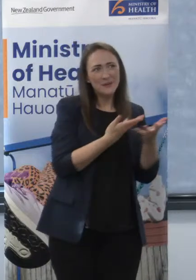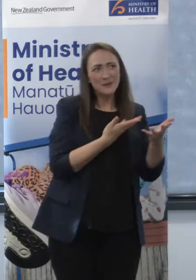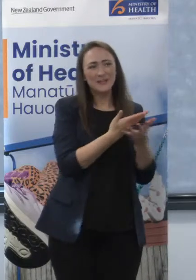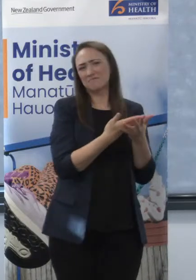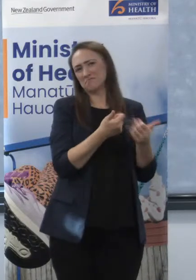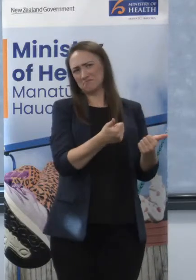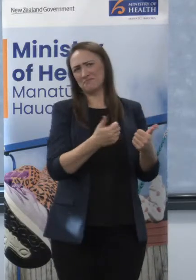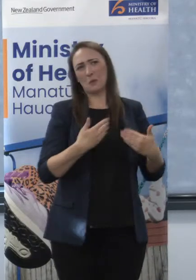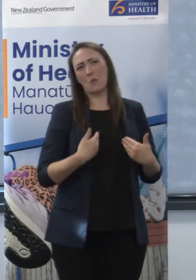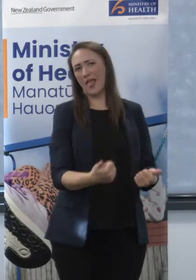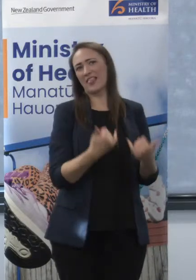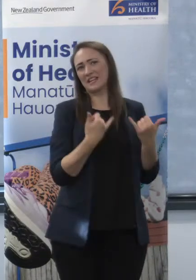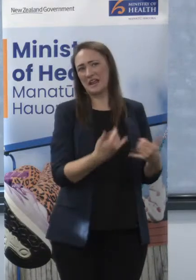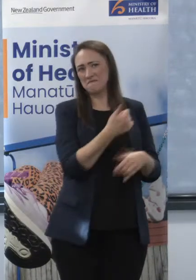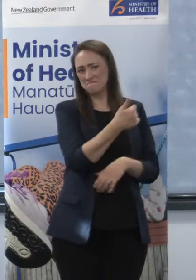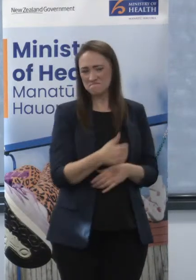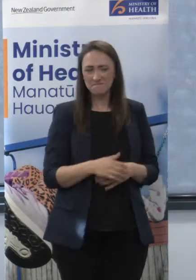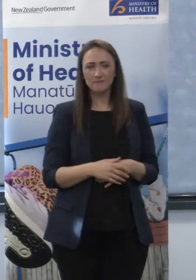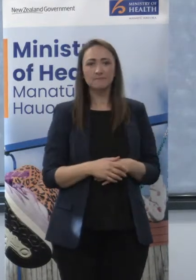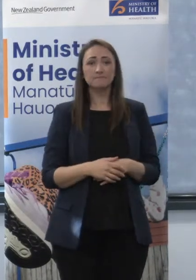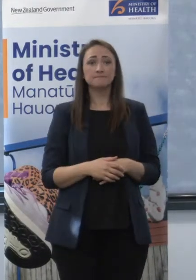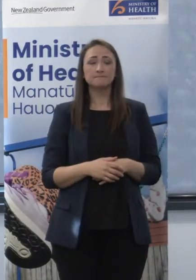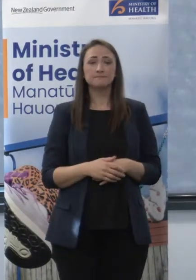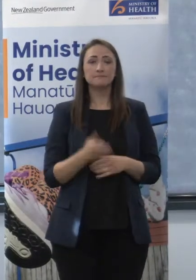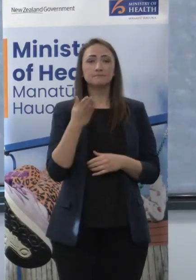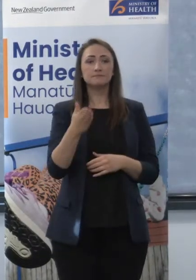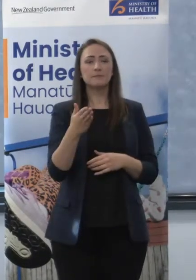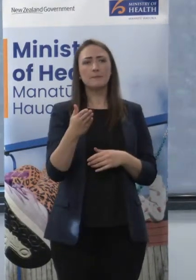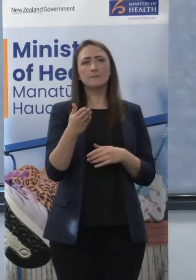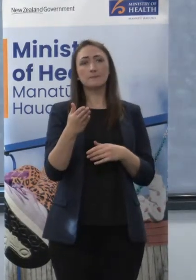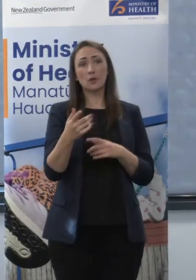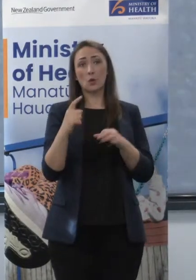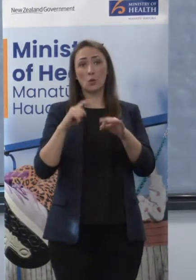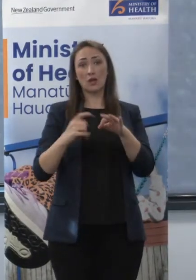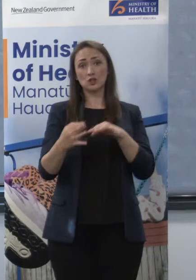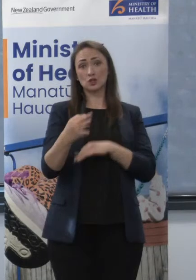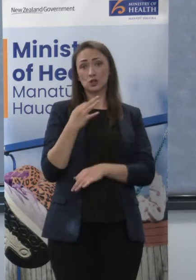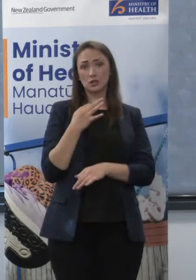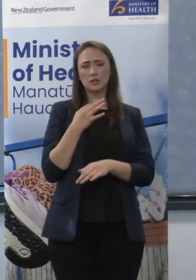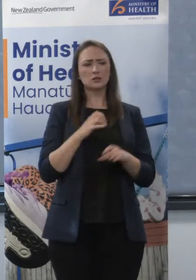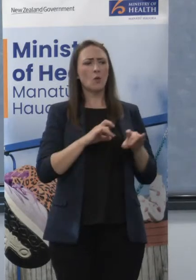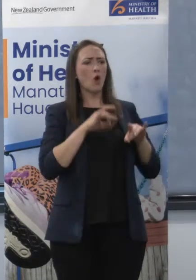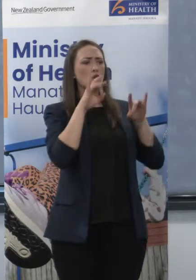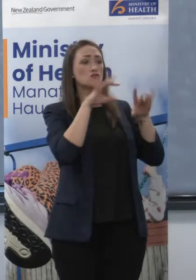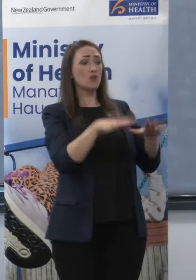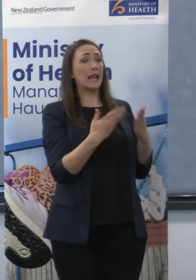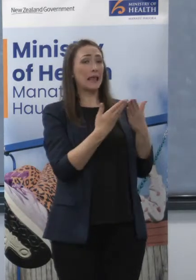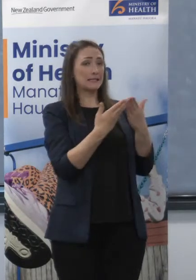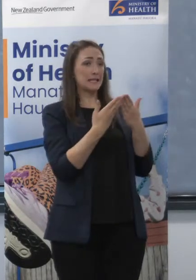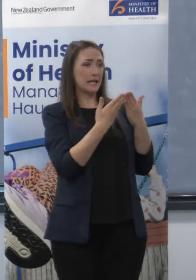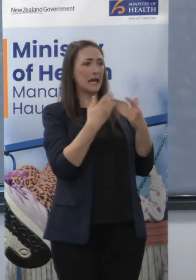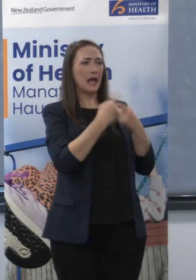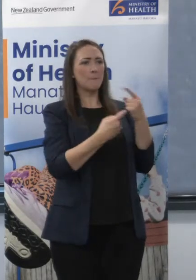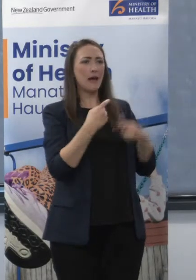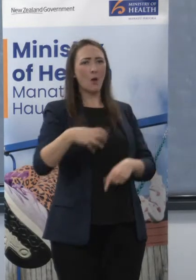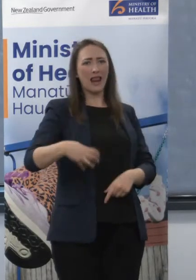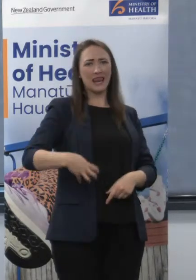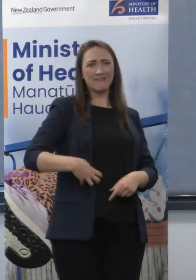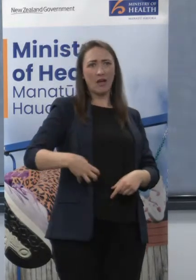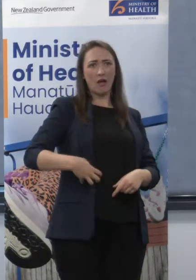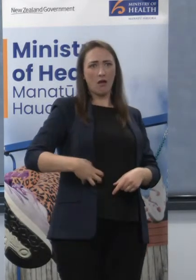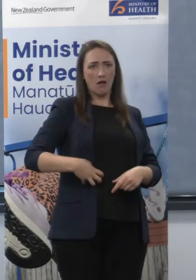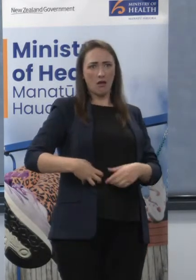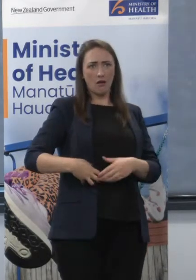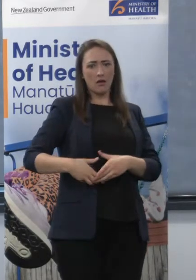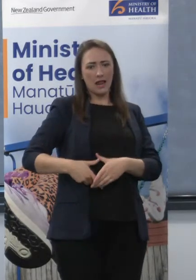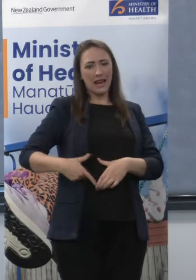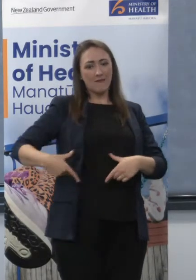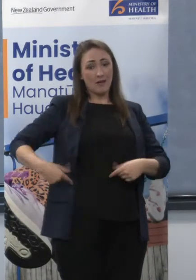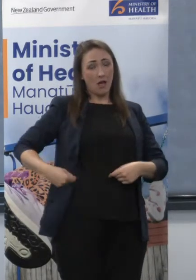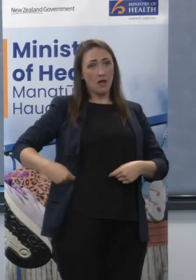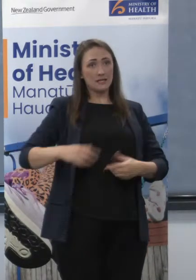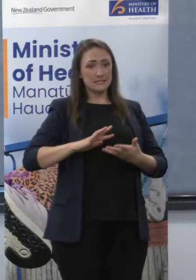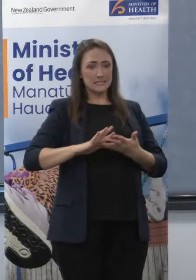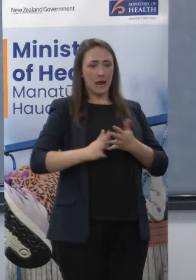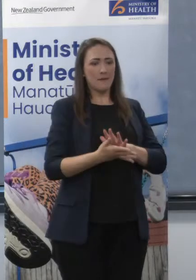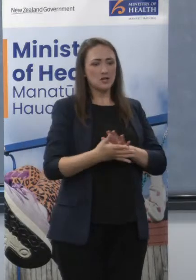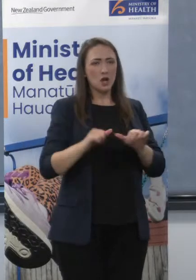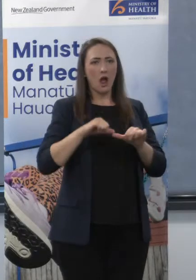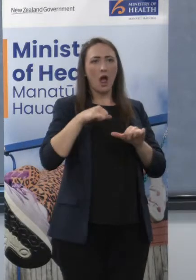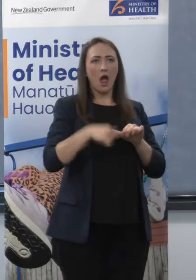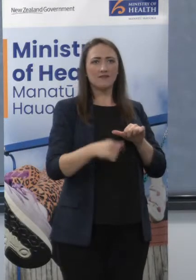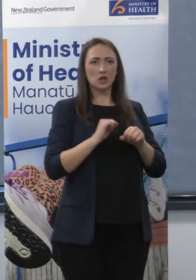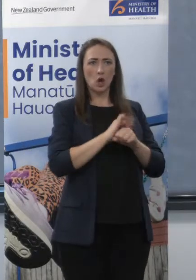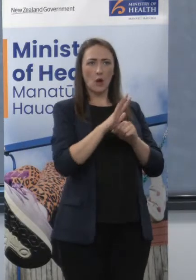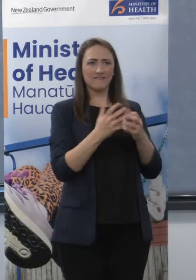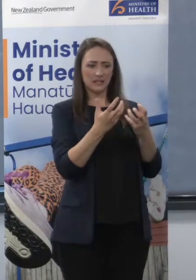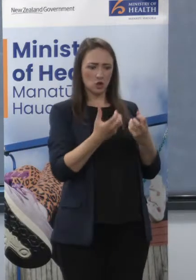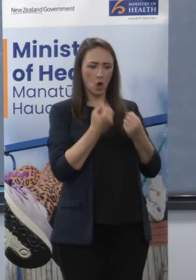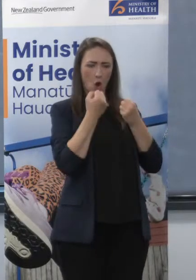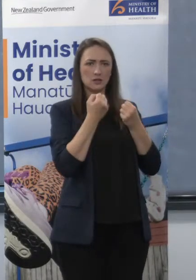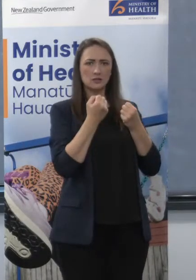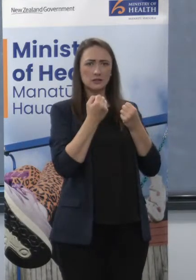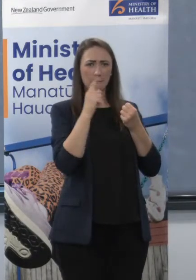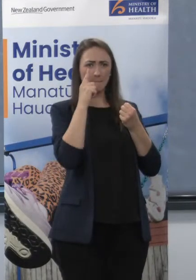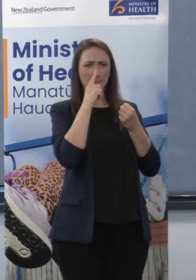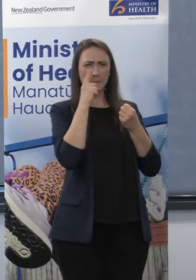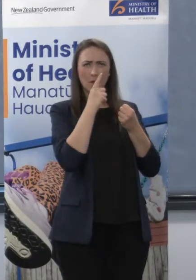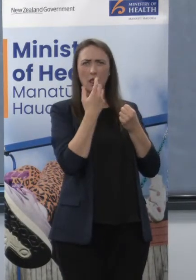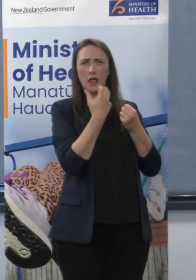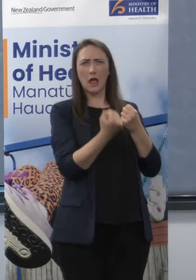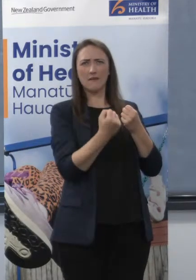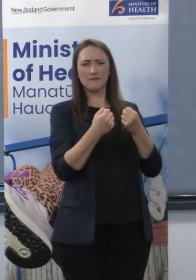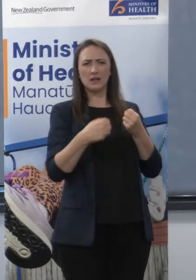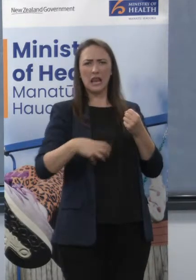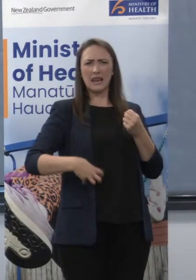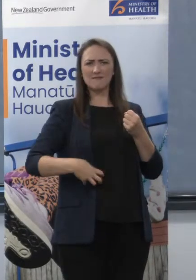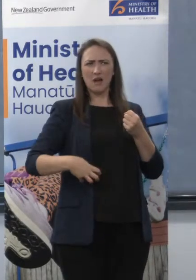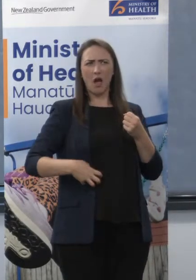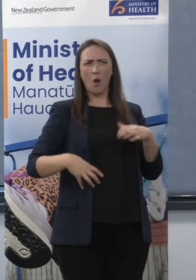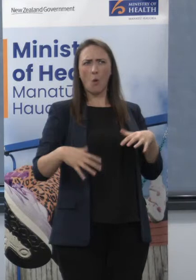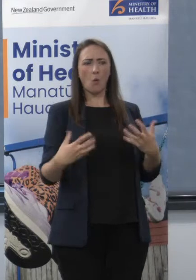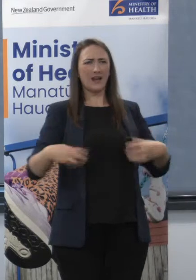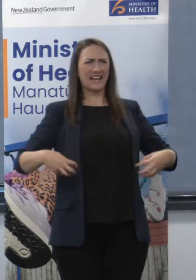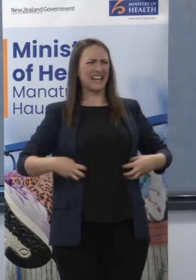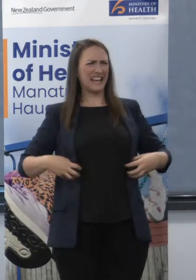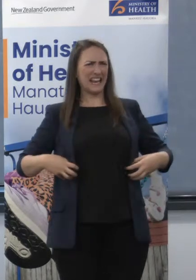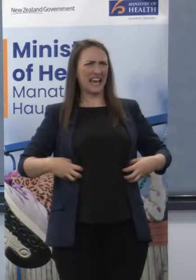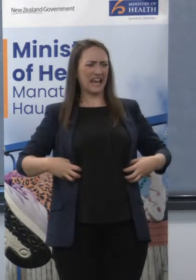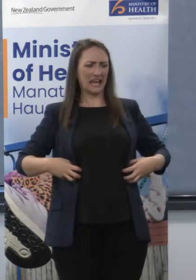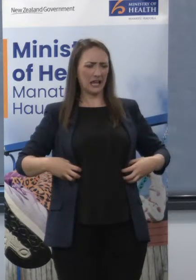gather is feeling fairly well.